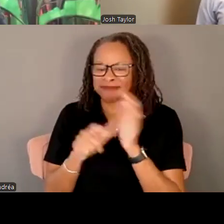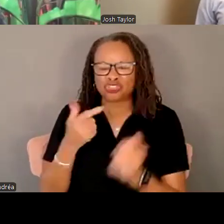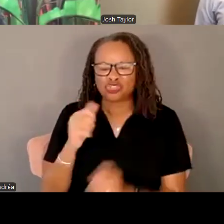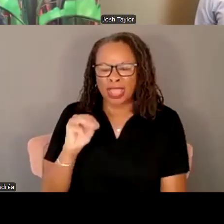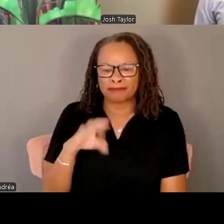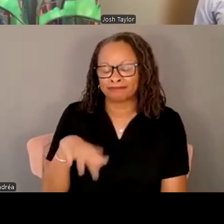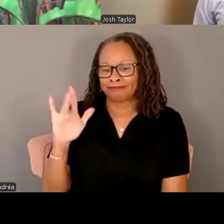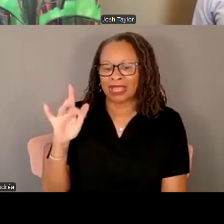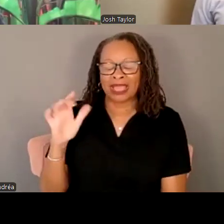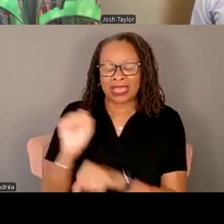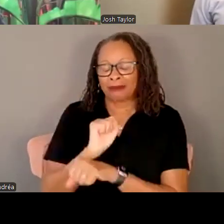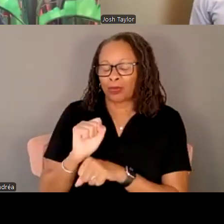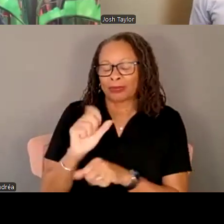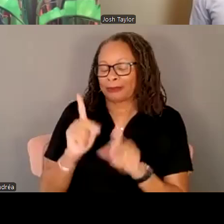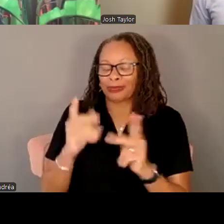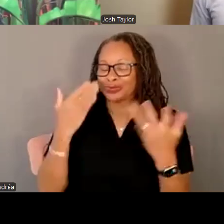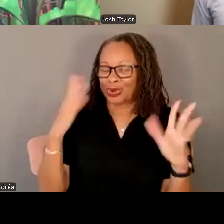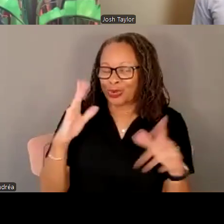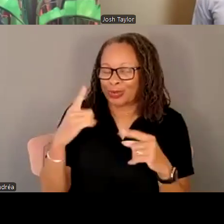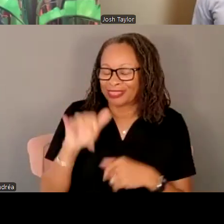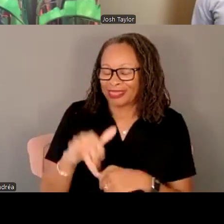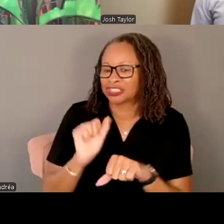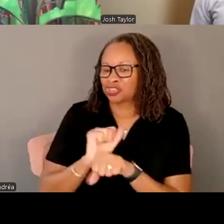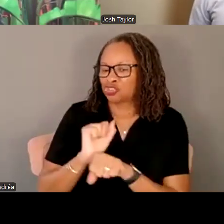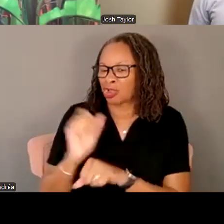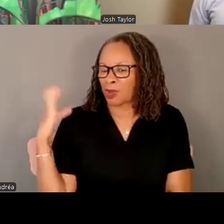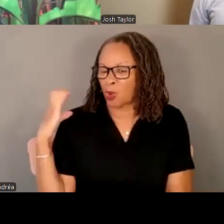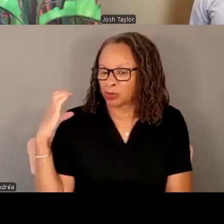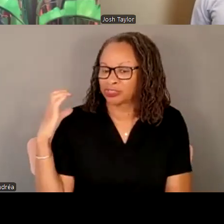that people don't really know about. And it's, like, such a benefit